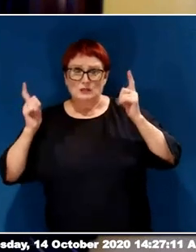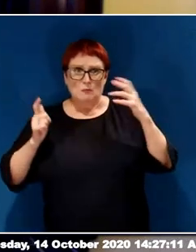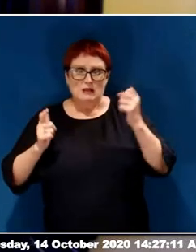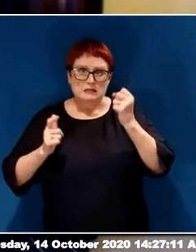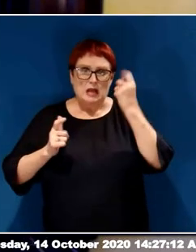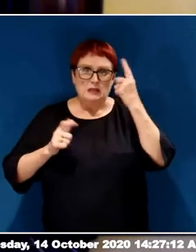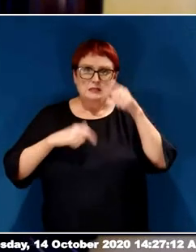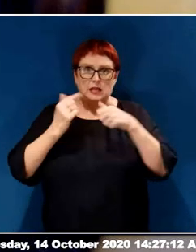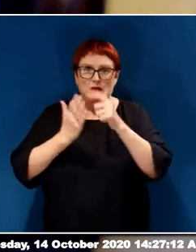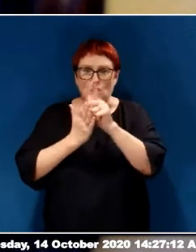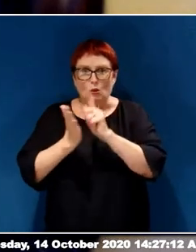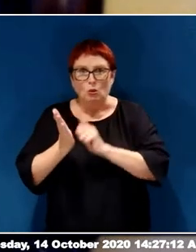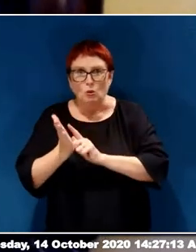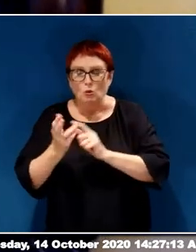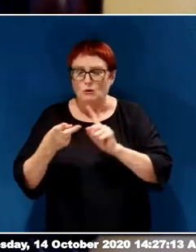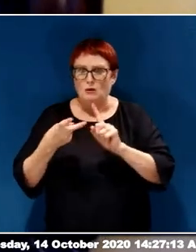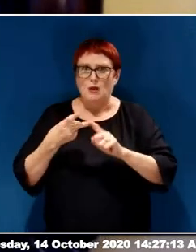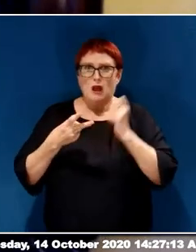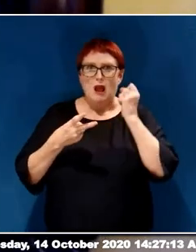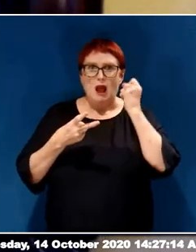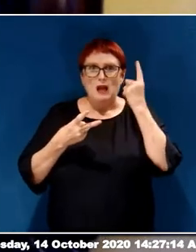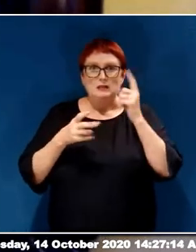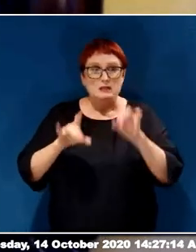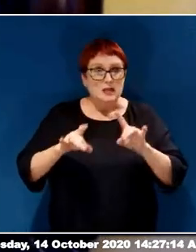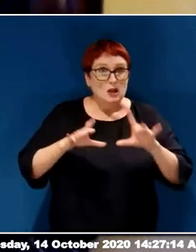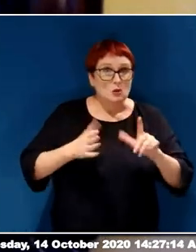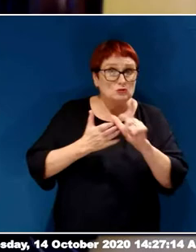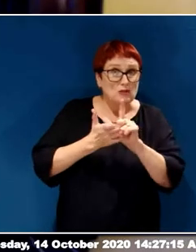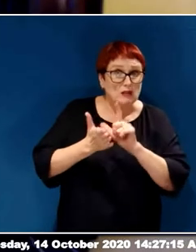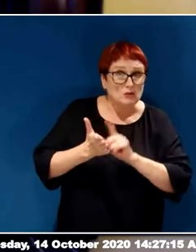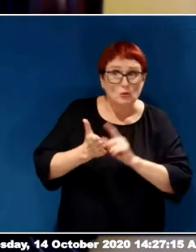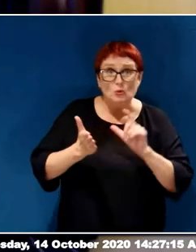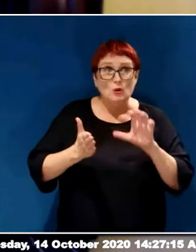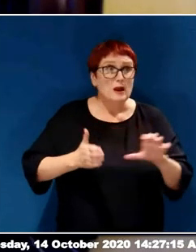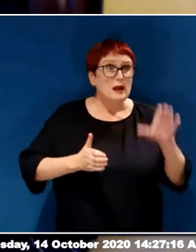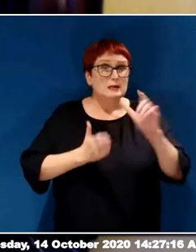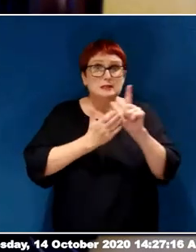It's also meant that they have considerable autonomy and discretion in